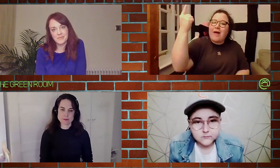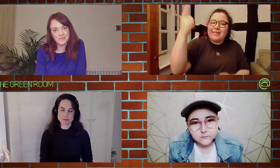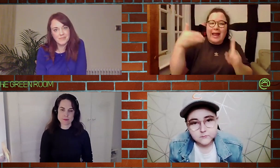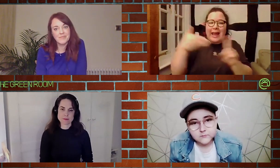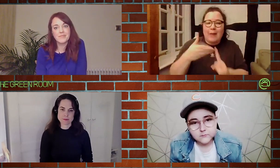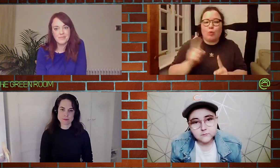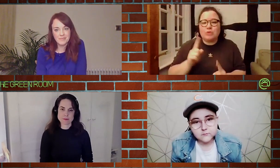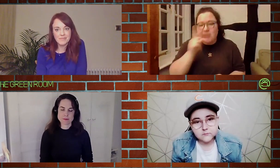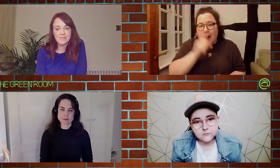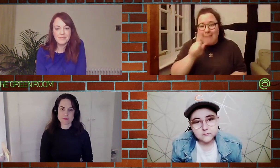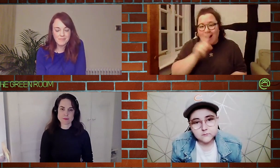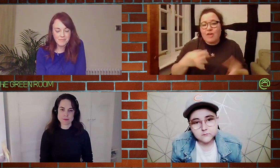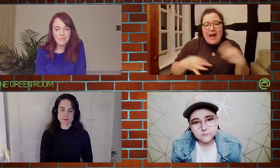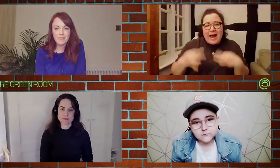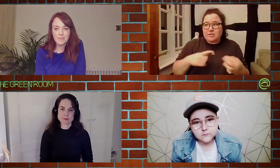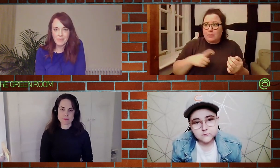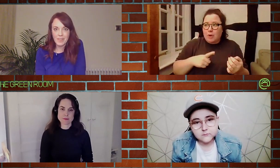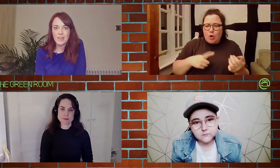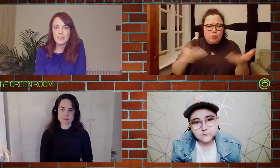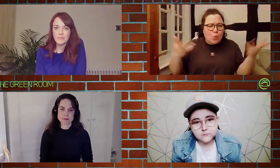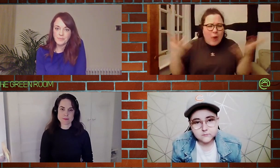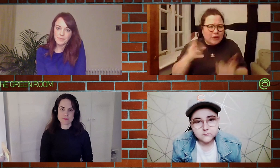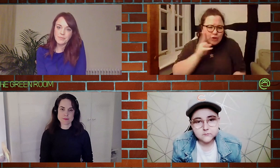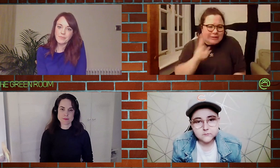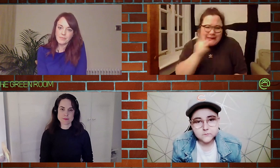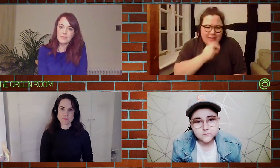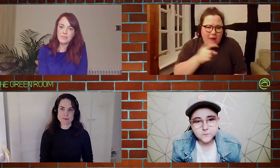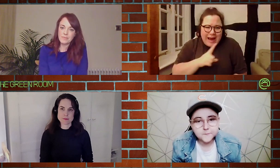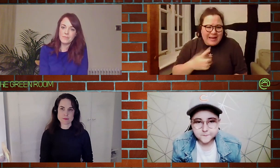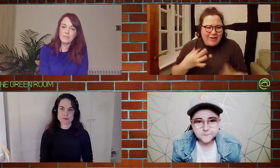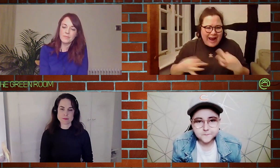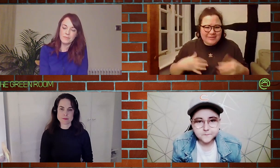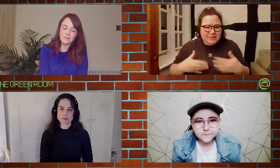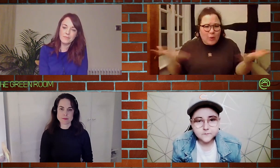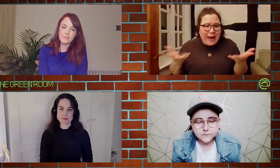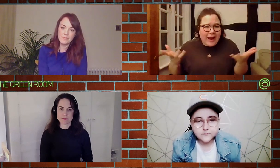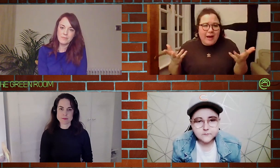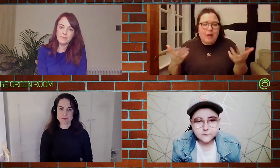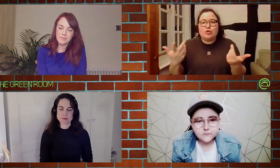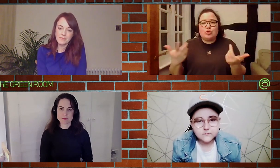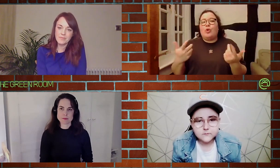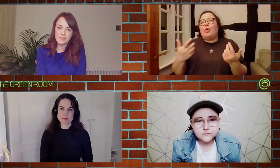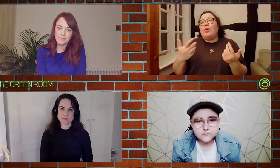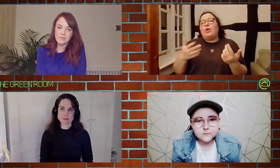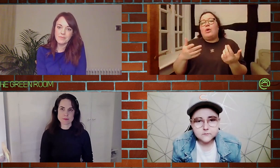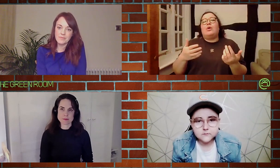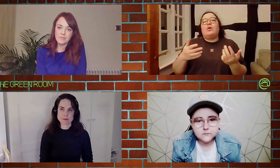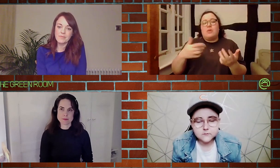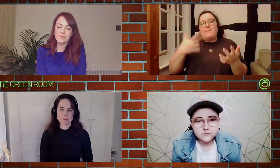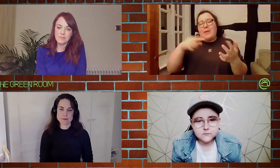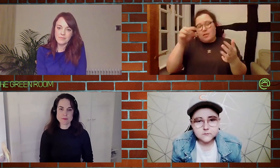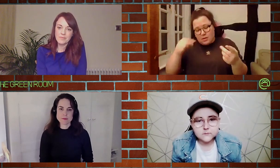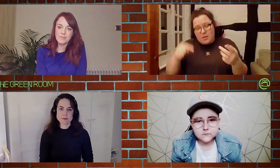for this piece I'm writing. So my number one priority was a non-binary actor. So they were